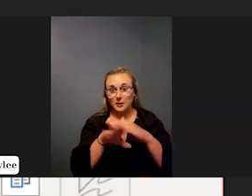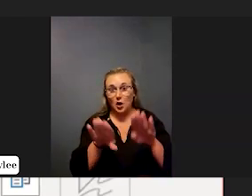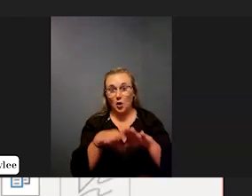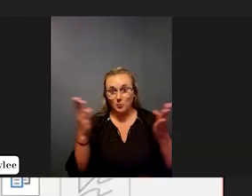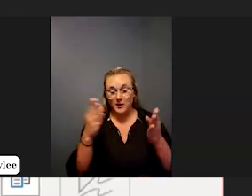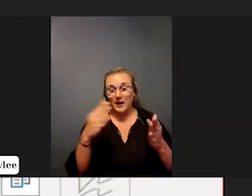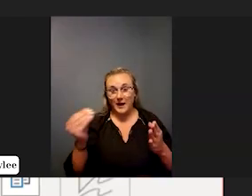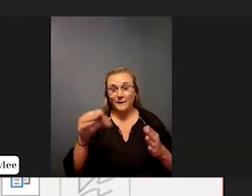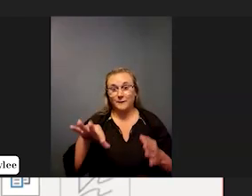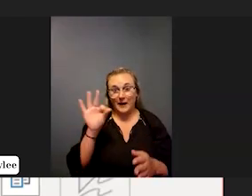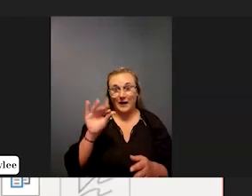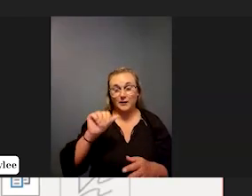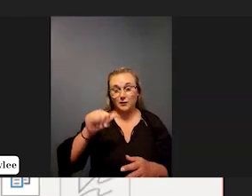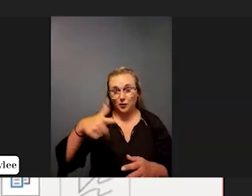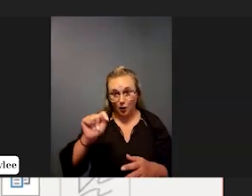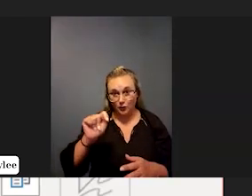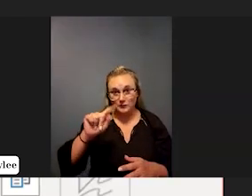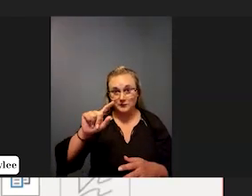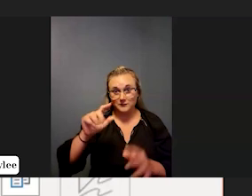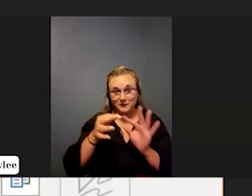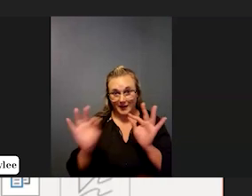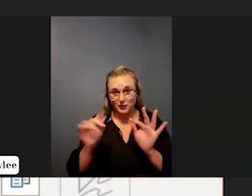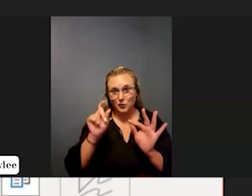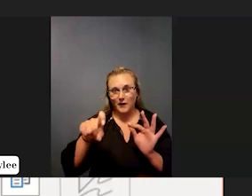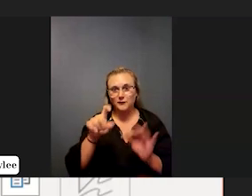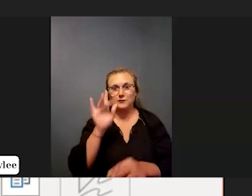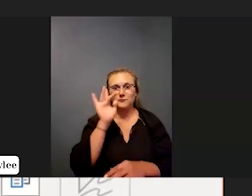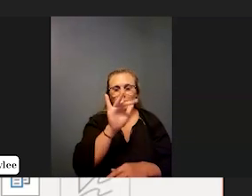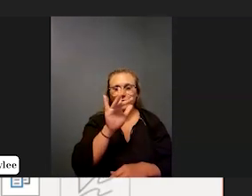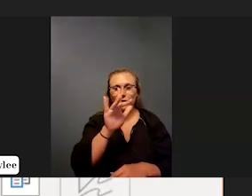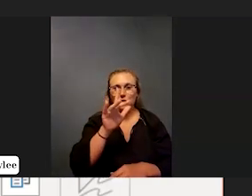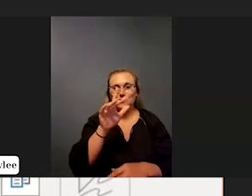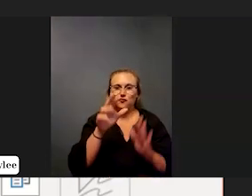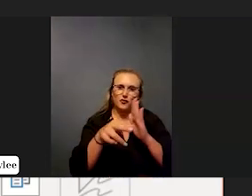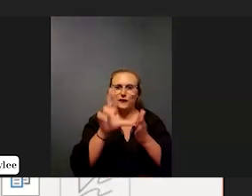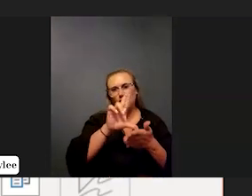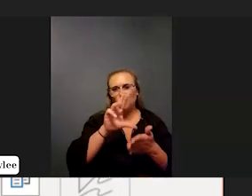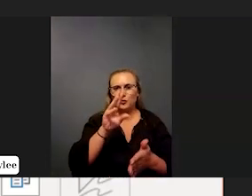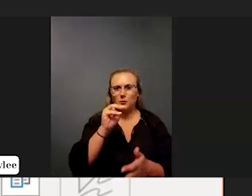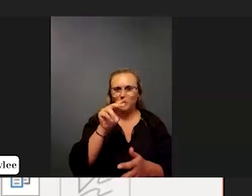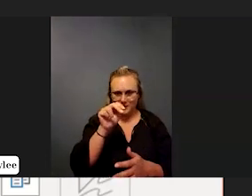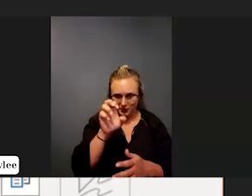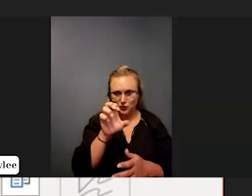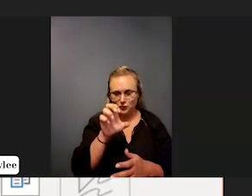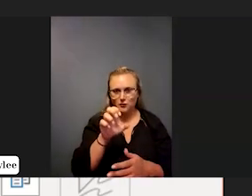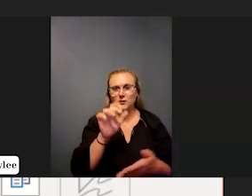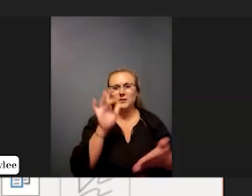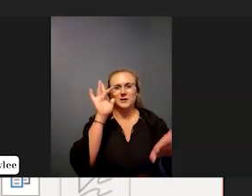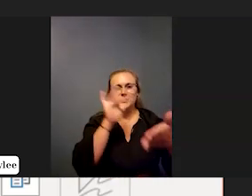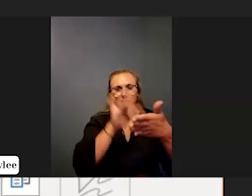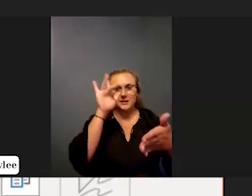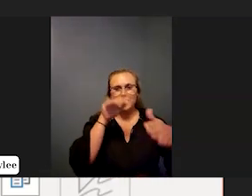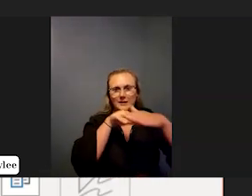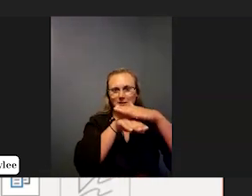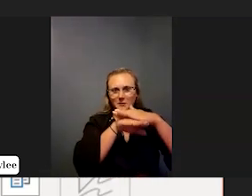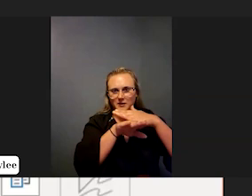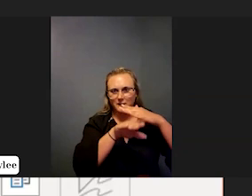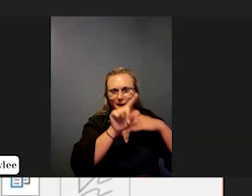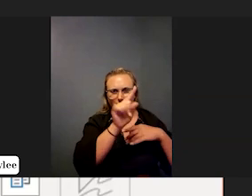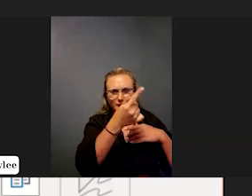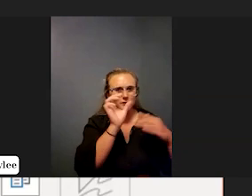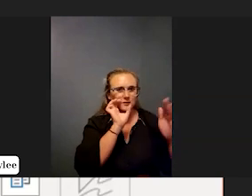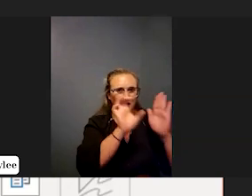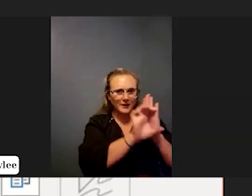You would need to go to the review menu, with an alt R. Go to check accessibility, which is that first icon there with an A1.